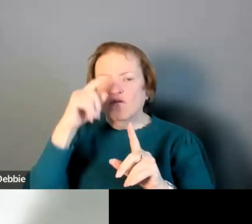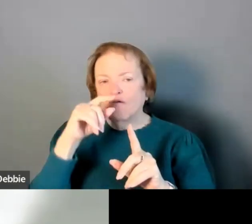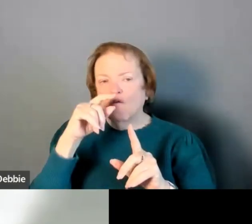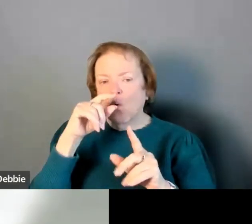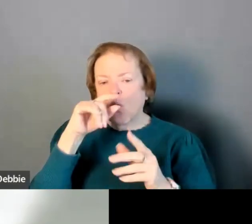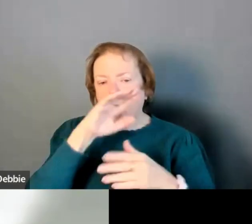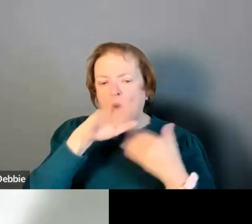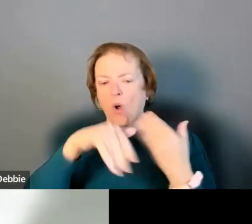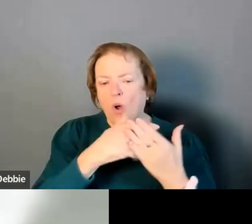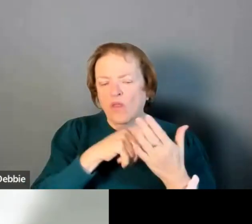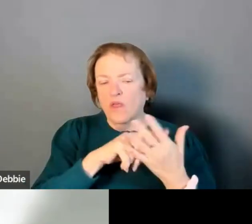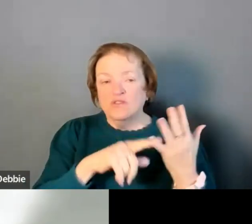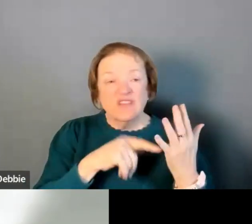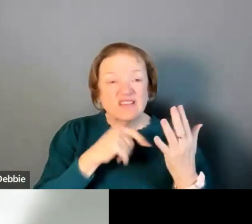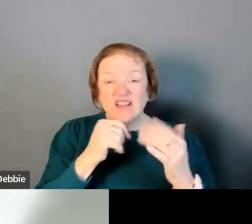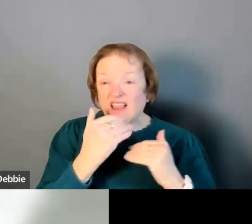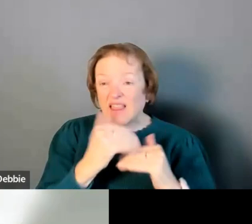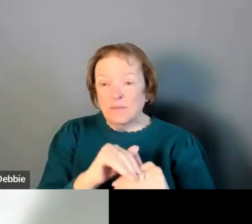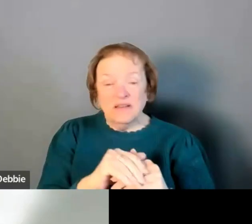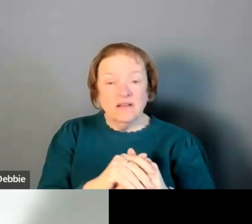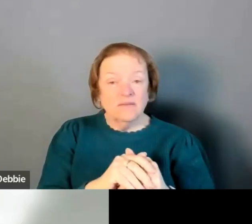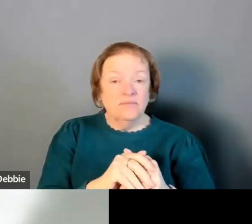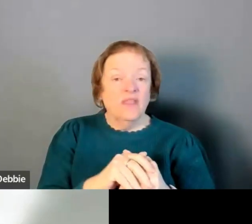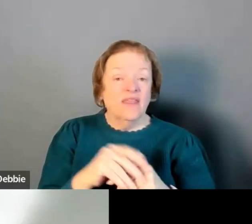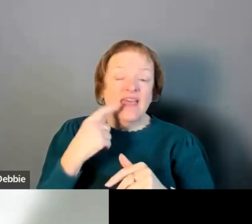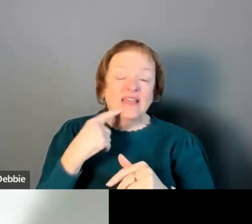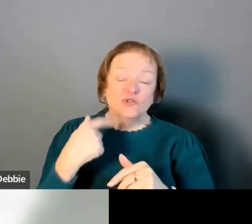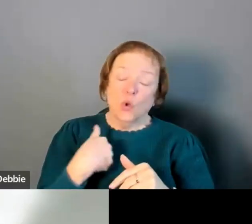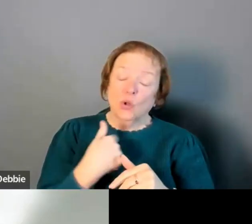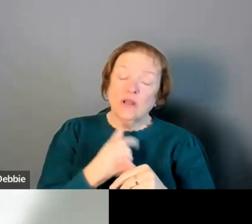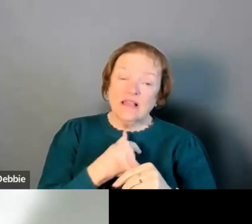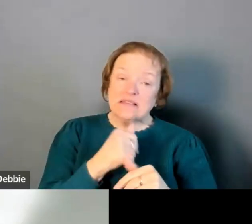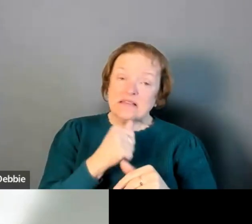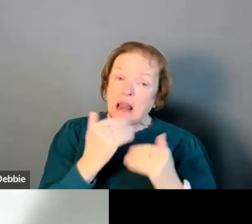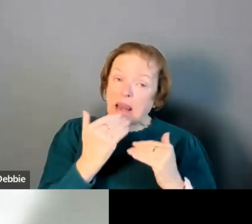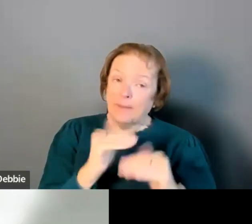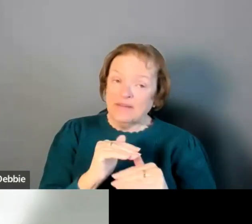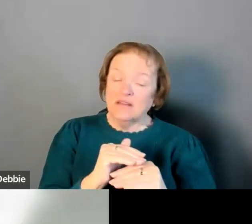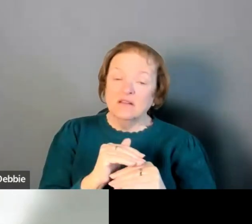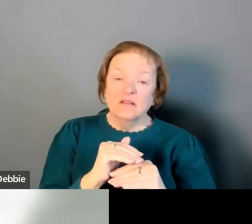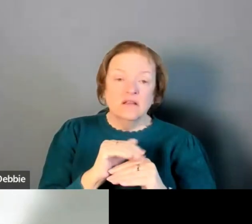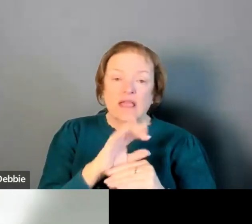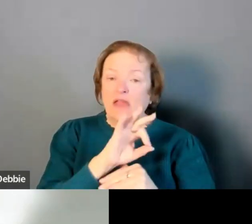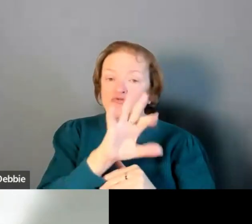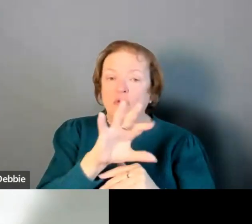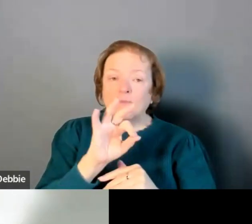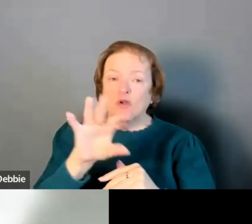we haven't tried it, but They told us it is unlimited, so I actually ordered one of these for all of my educational